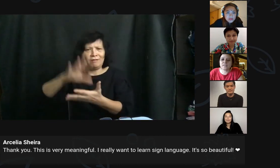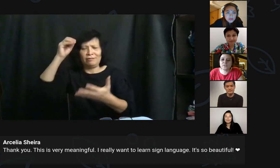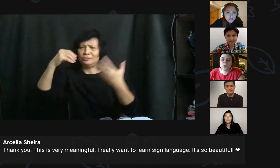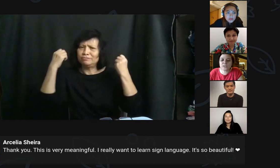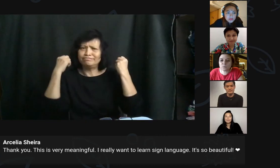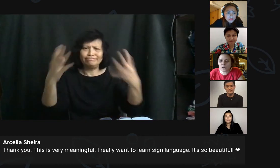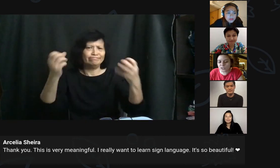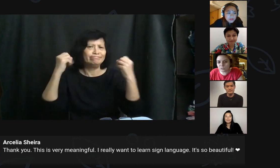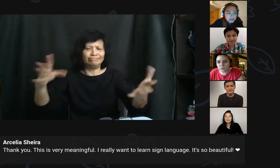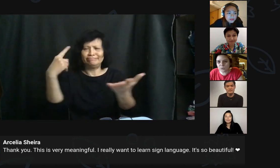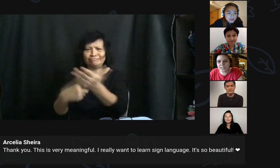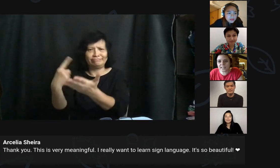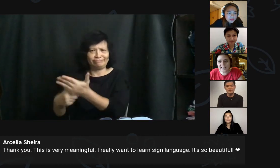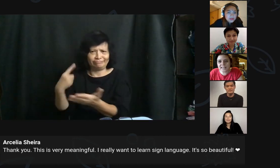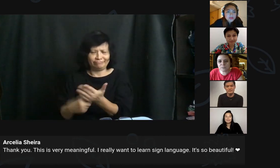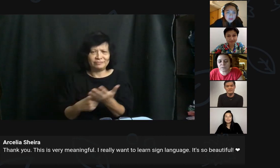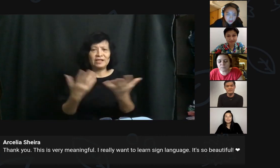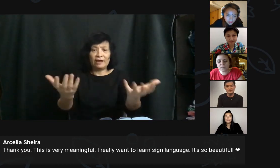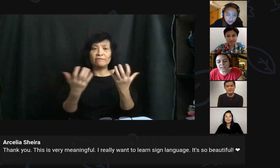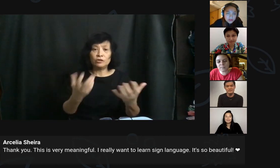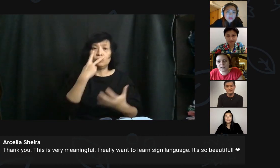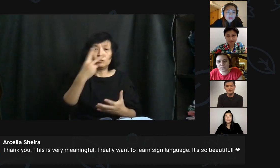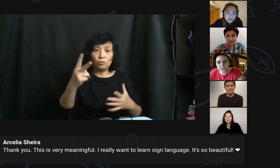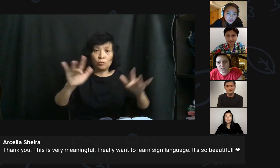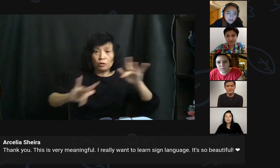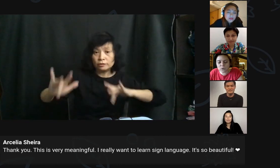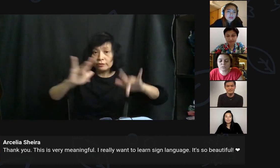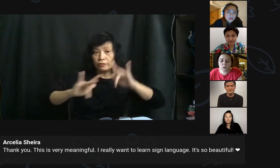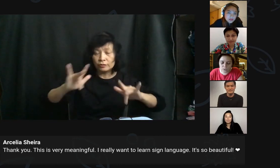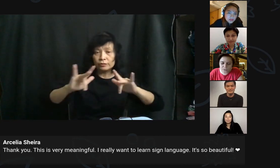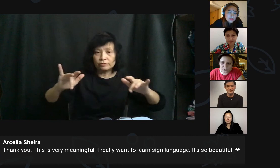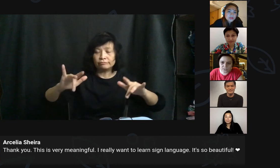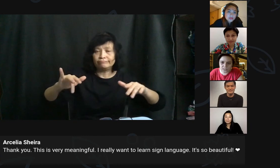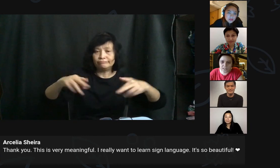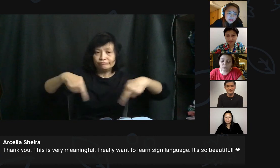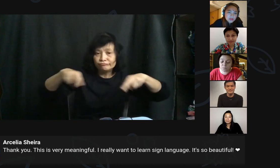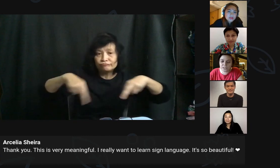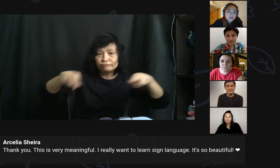If you want to watch this recording again, we will put it up on Youtube or, of course it will be